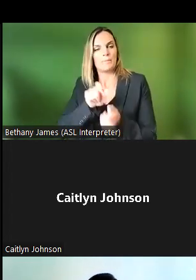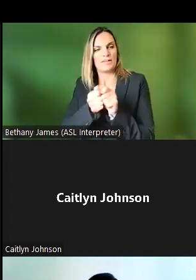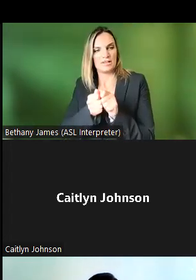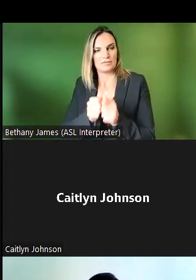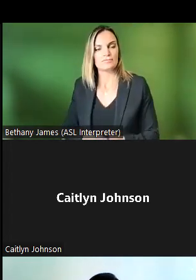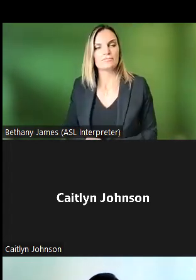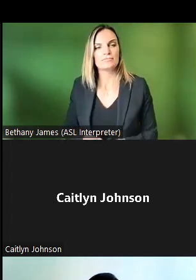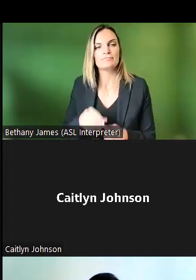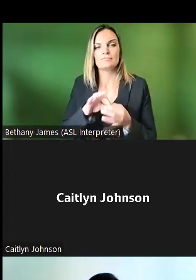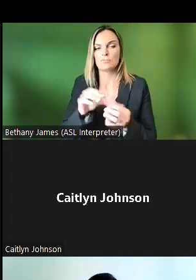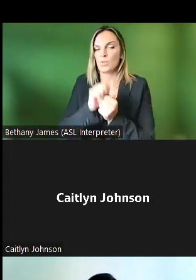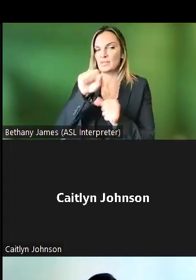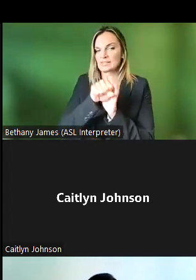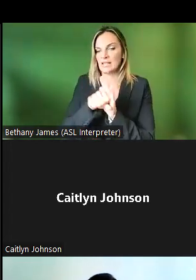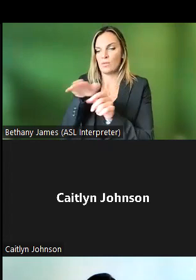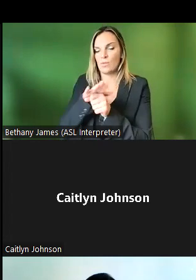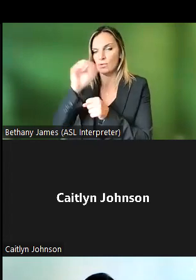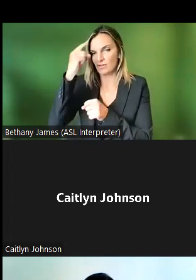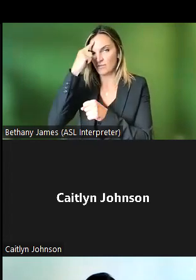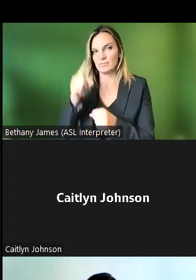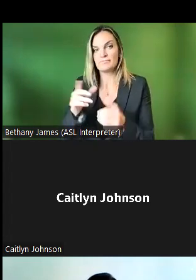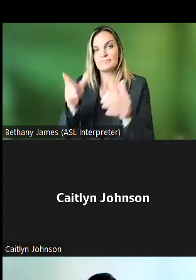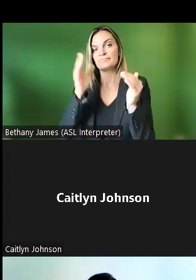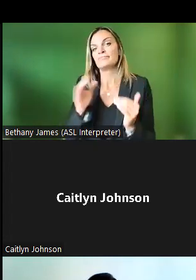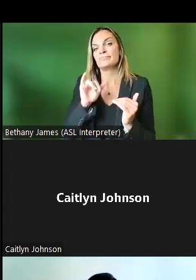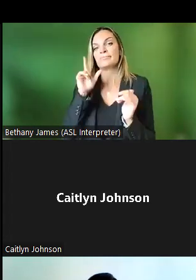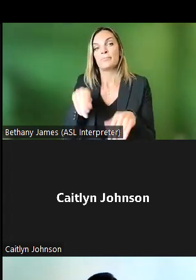Another component is that you have to provide or we have to provide effective communication.